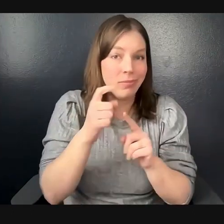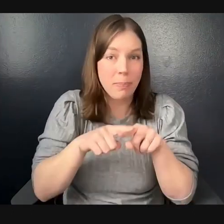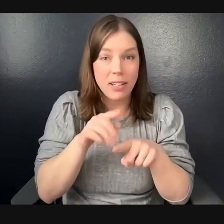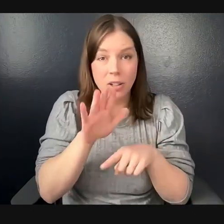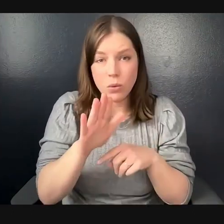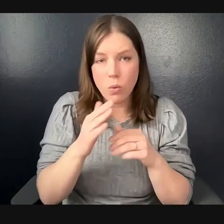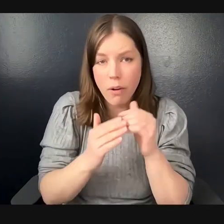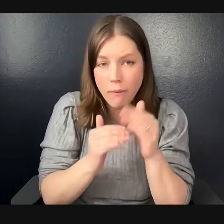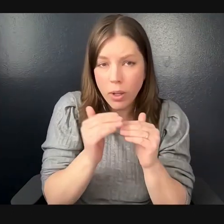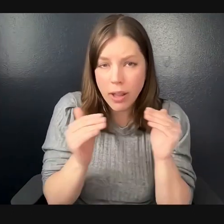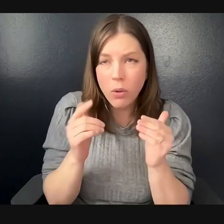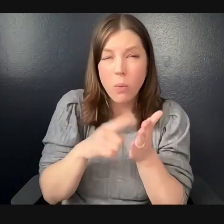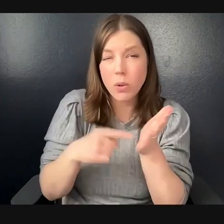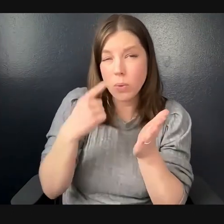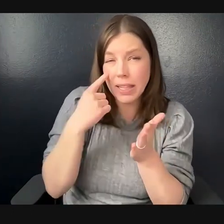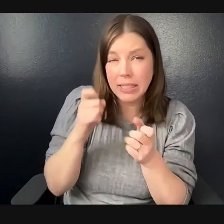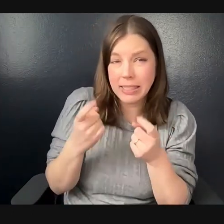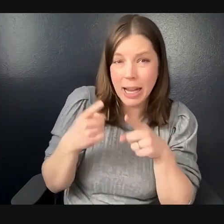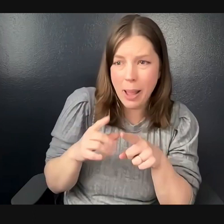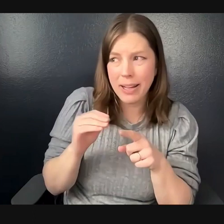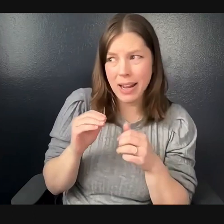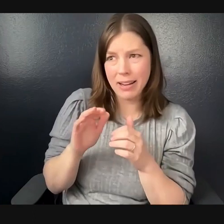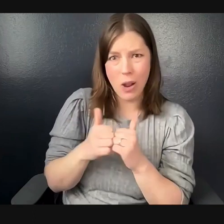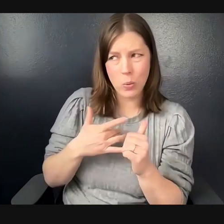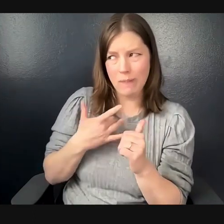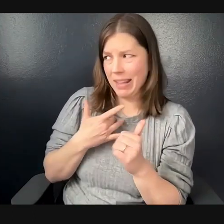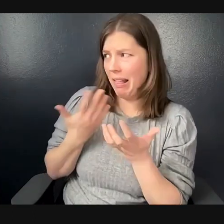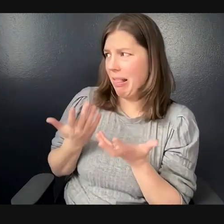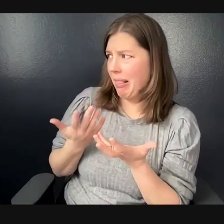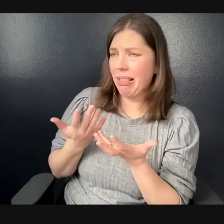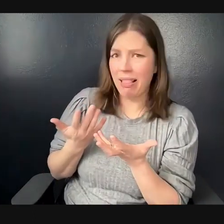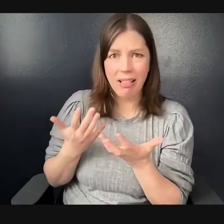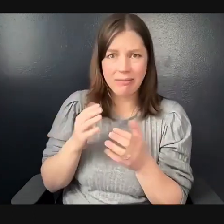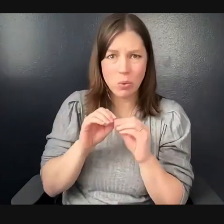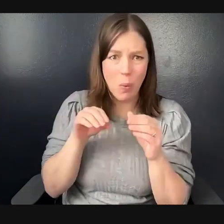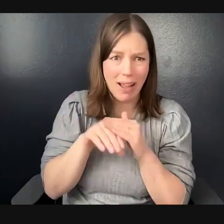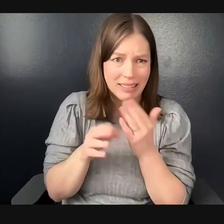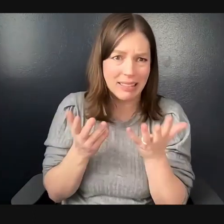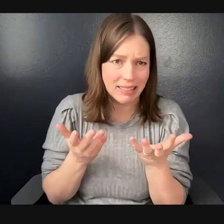It really depends on your comfort level, what's happening on campus, and how